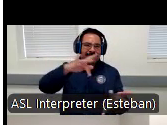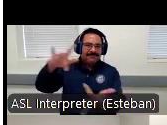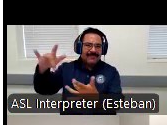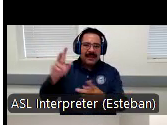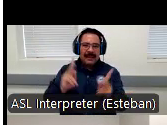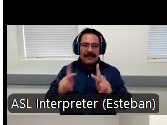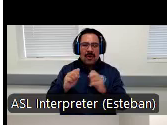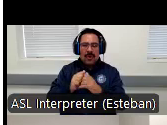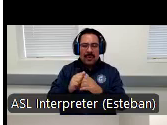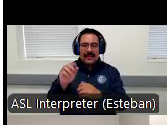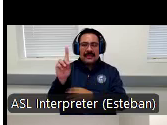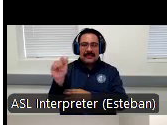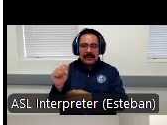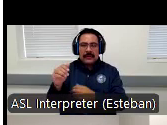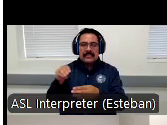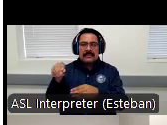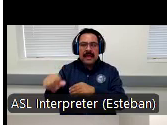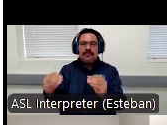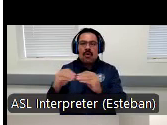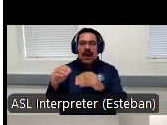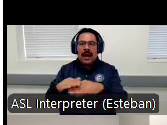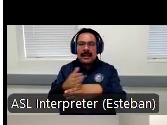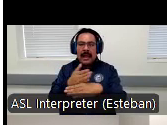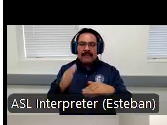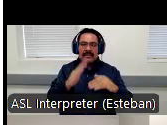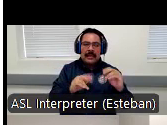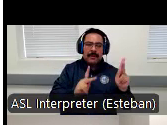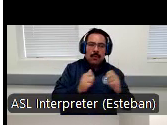on average than travelers without disabilities. This could be for many reasons. But people with